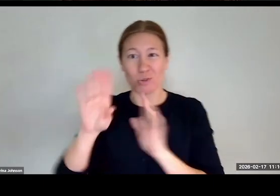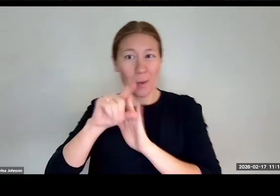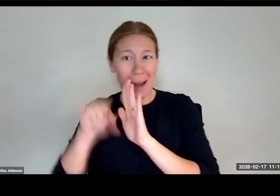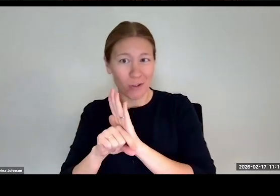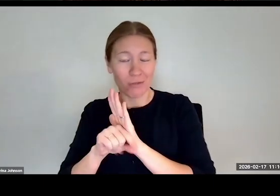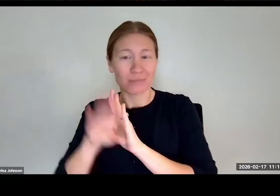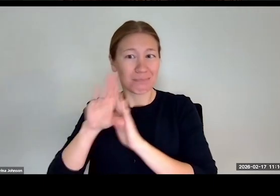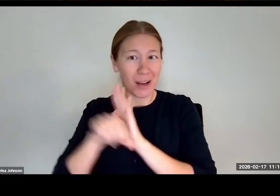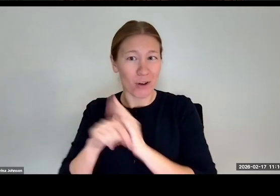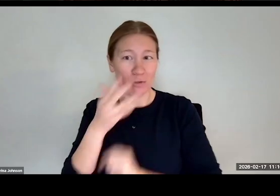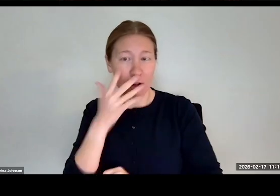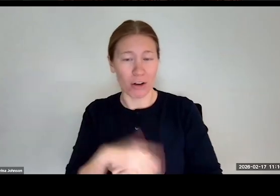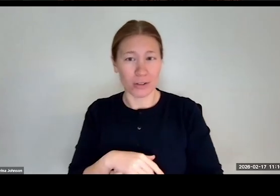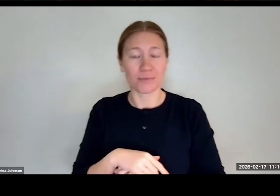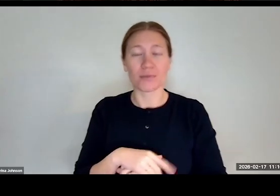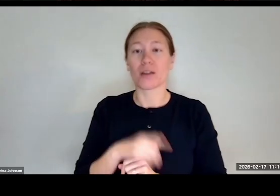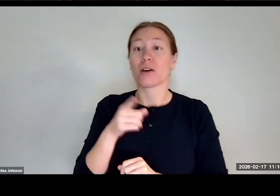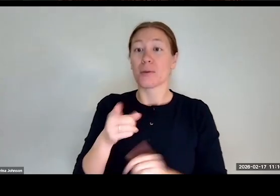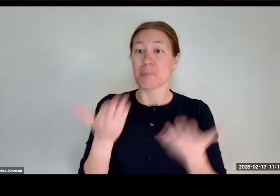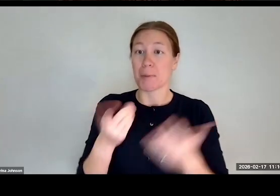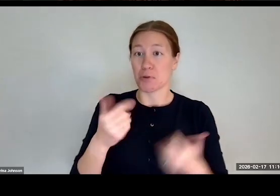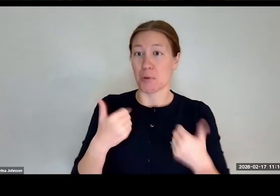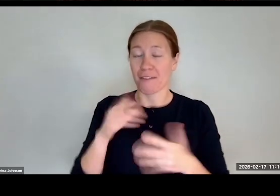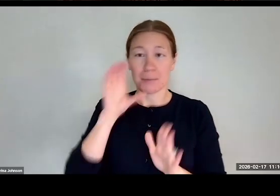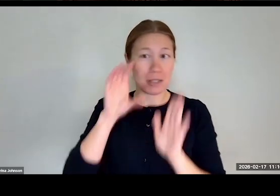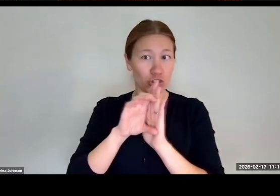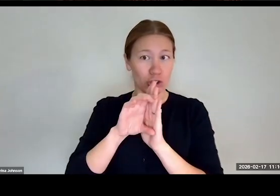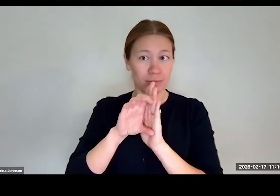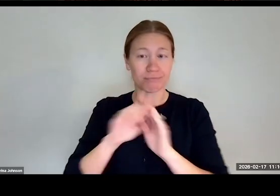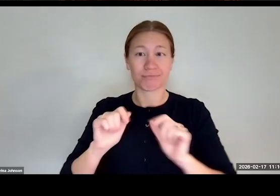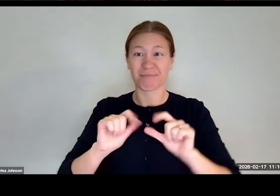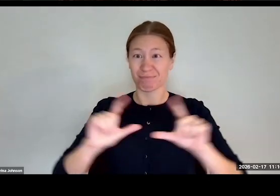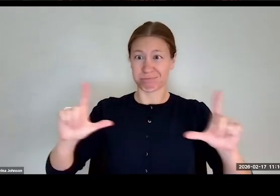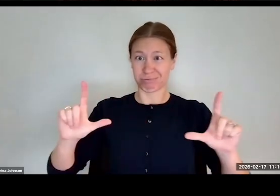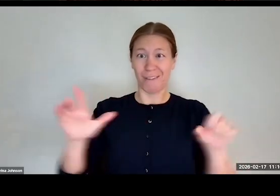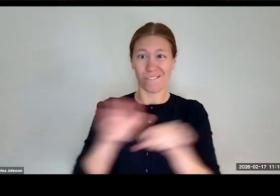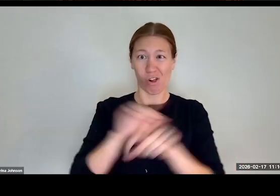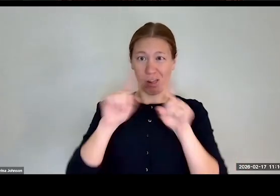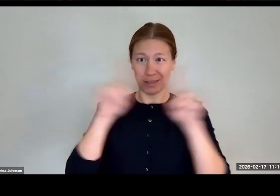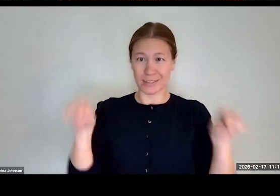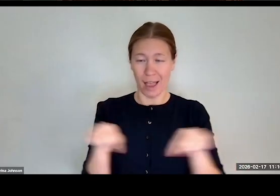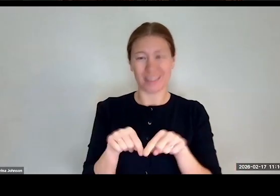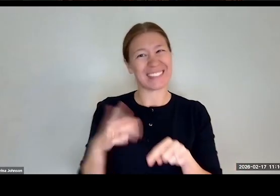If you were using background images, which is typically discouraged, but common in slide decks, what we would like